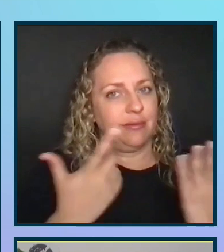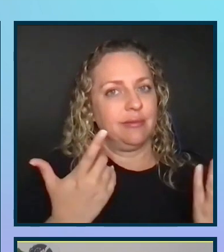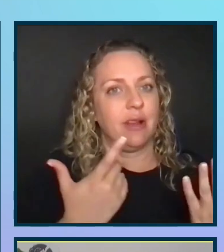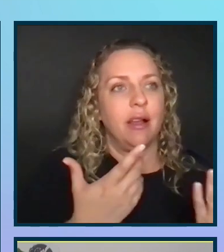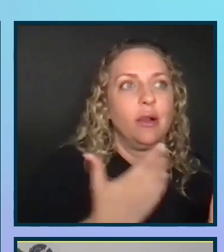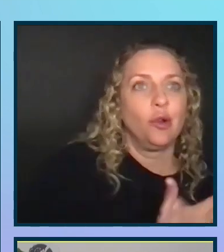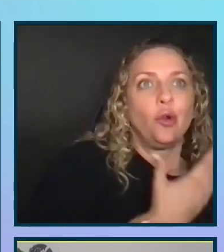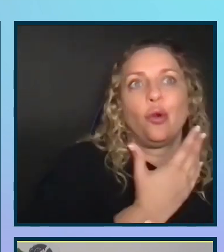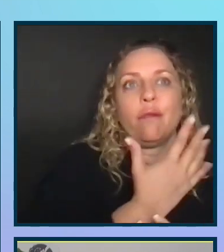something like that.